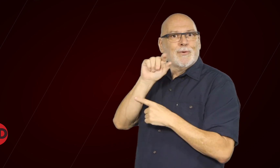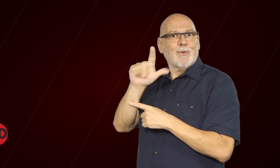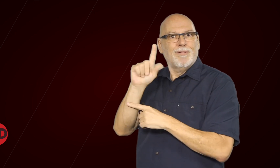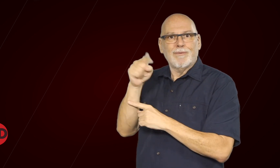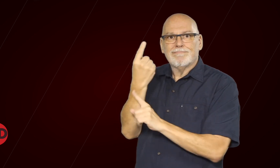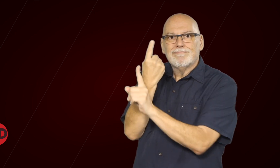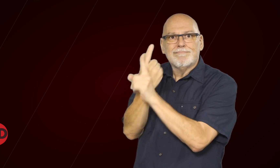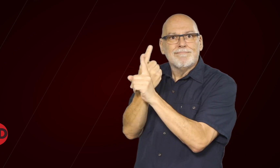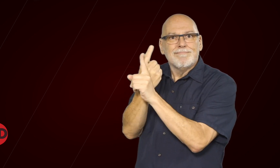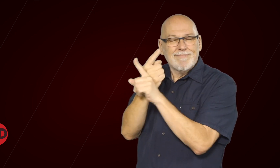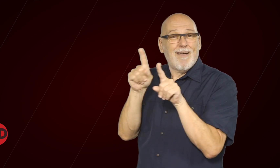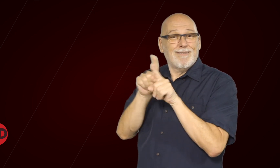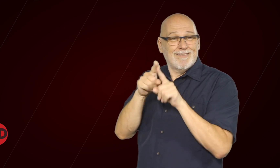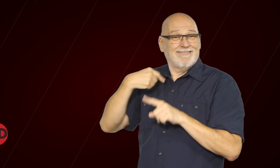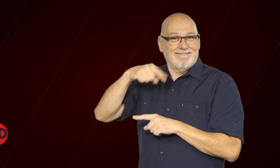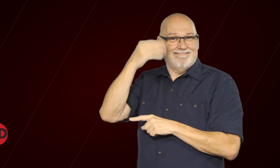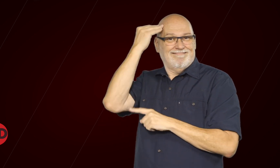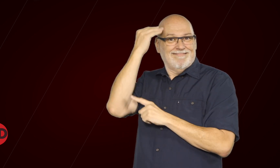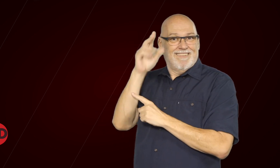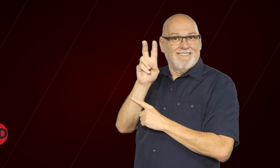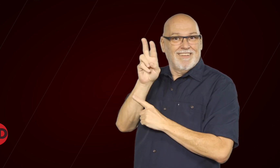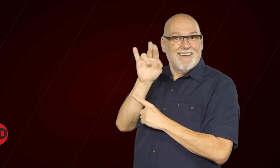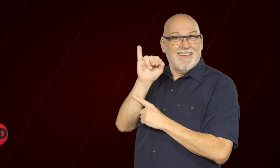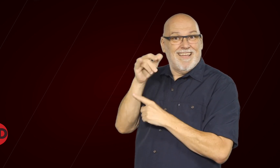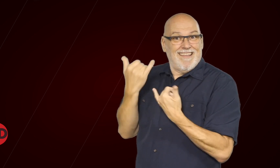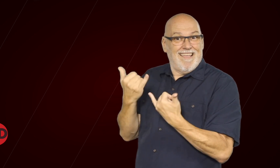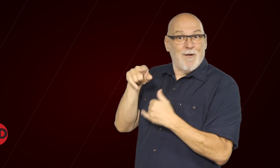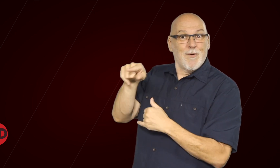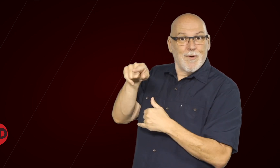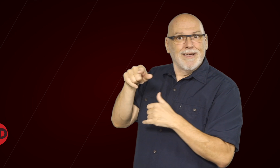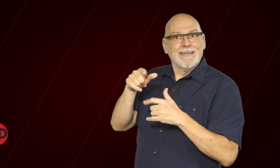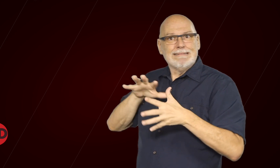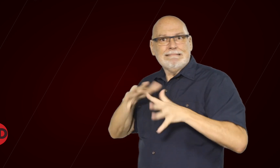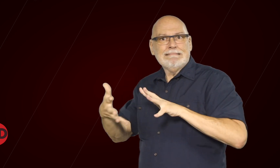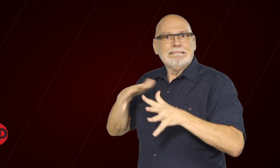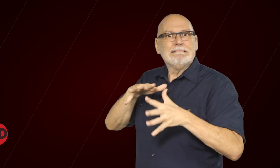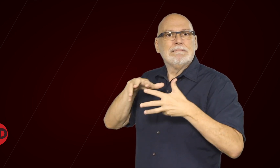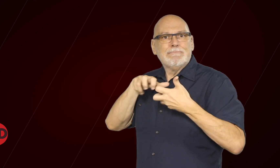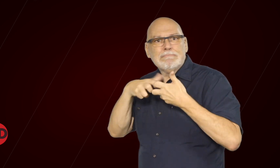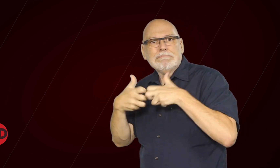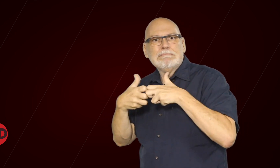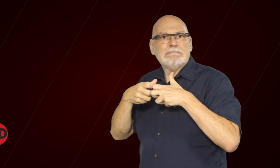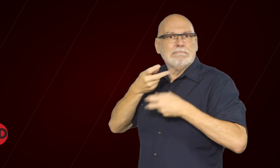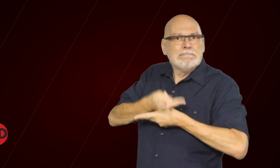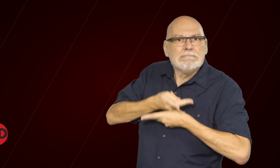to have certain pitfalls that could be detrimental to